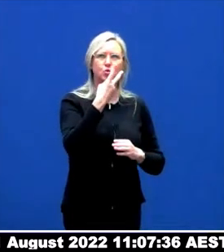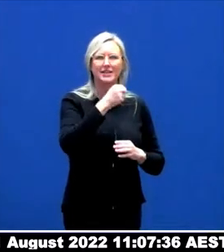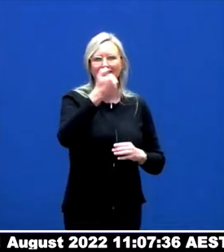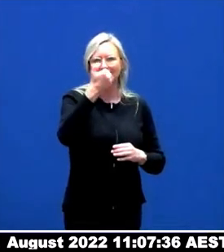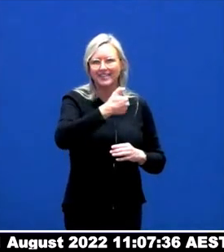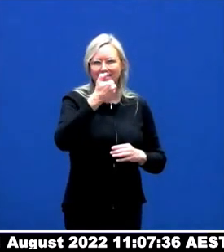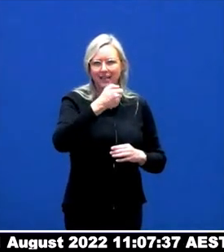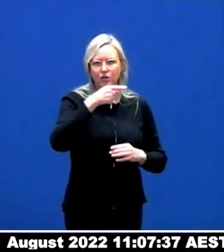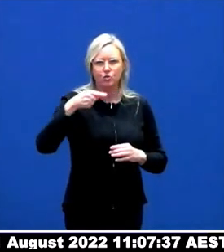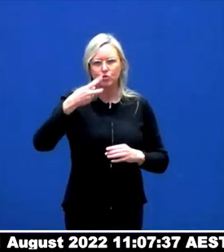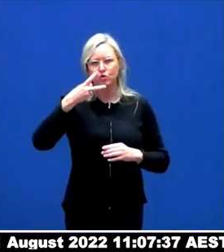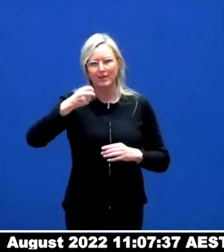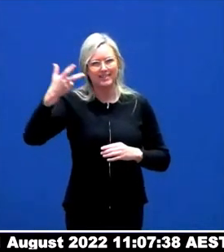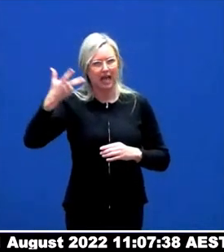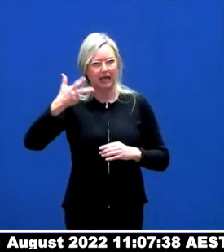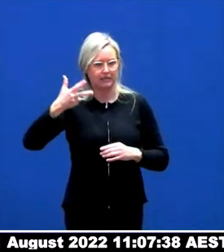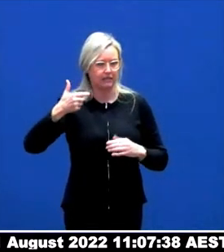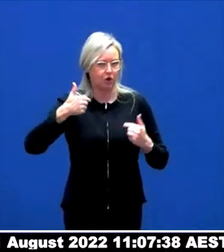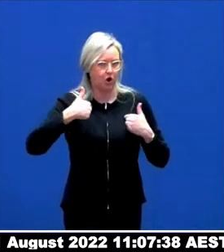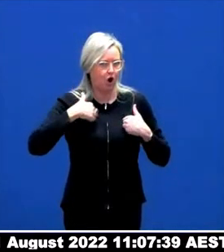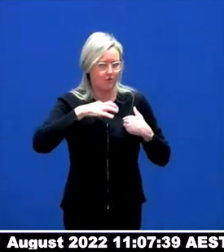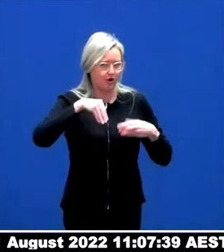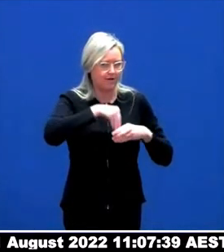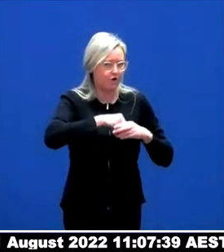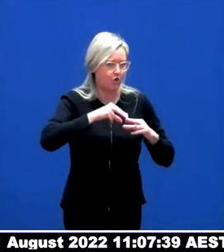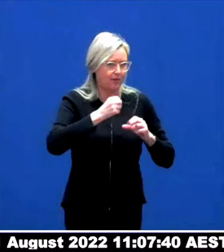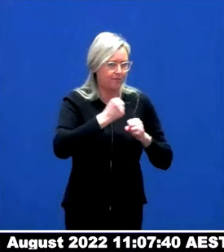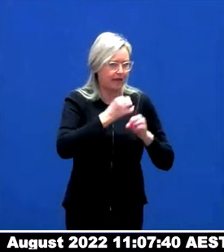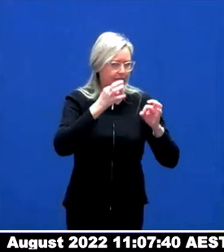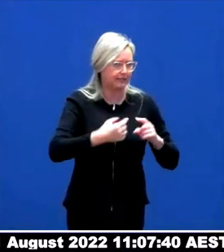had the benefit of talking to the key decision makers, noting obviously it was